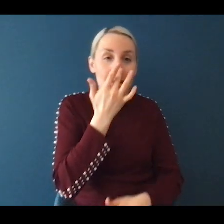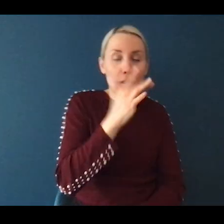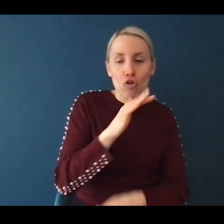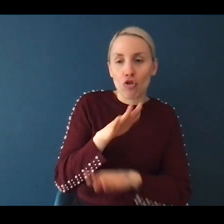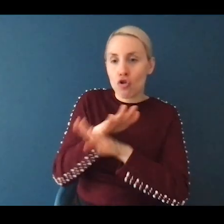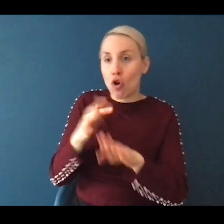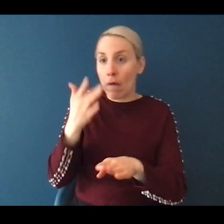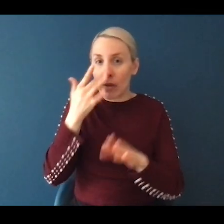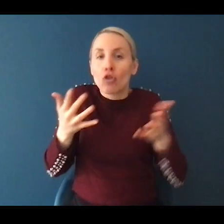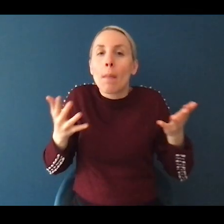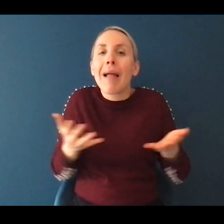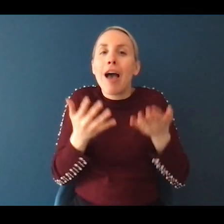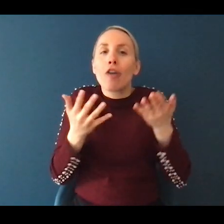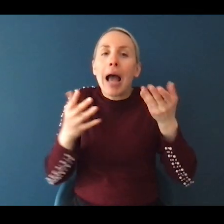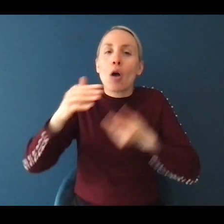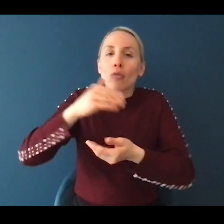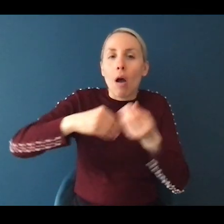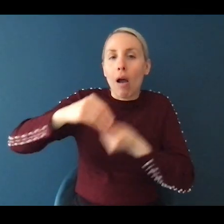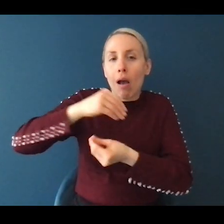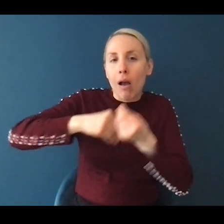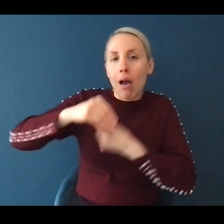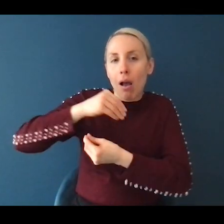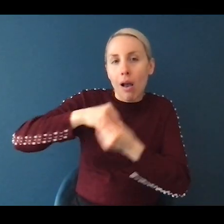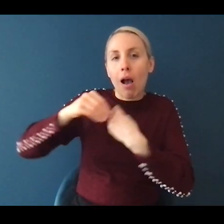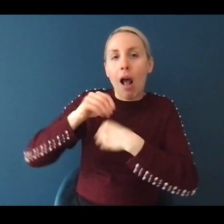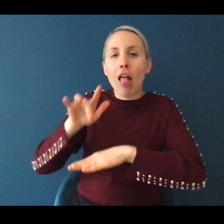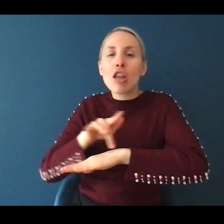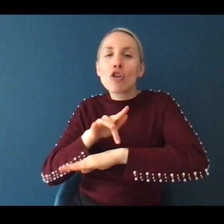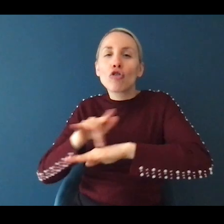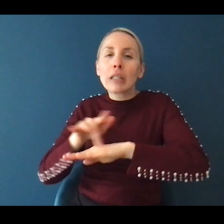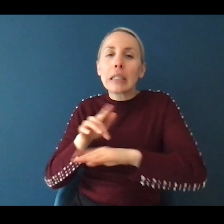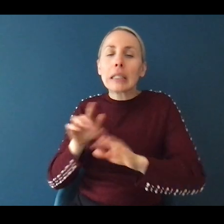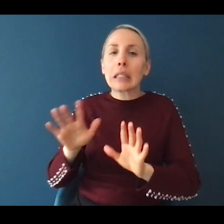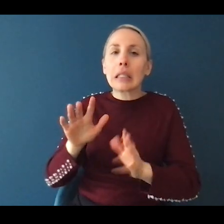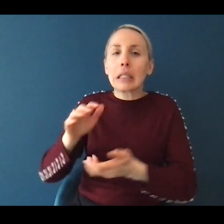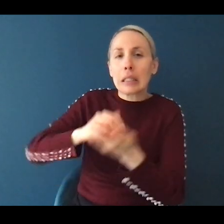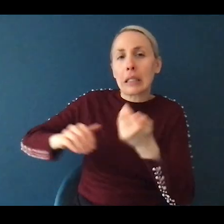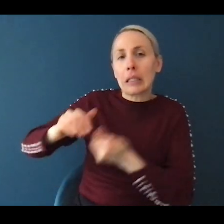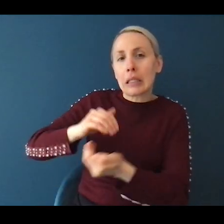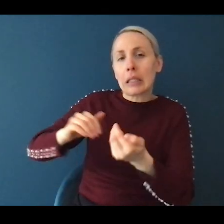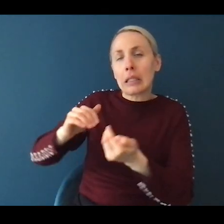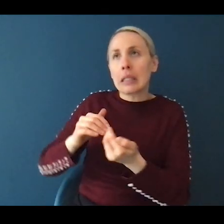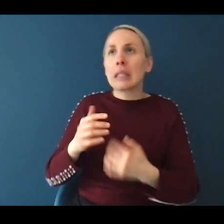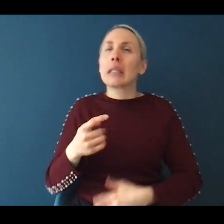that I felt quite I don't know if scared would be the word but I was uncomfortable with it